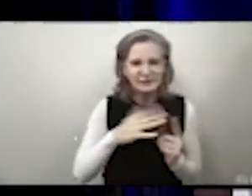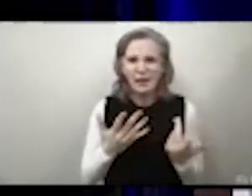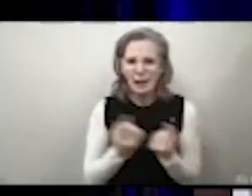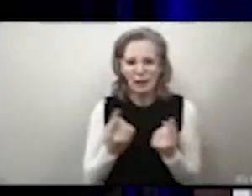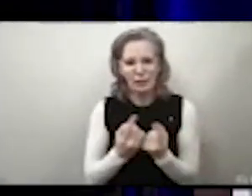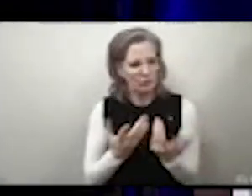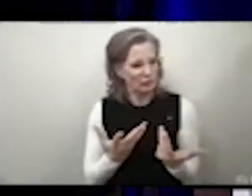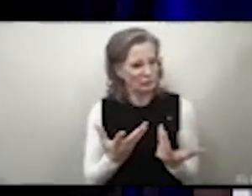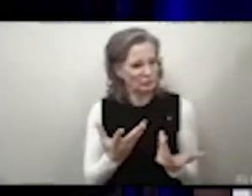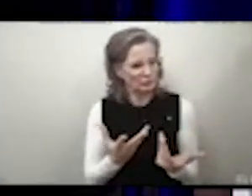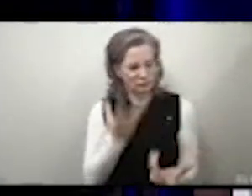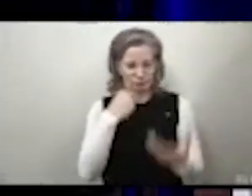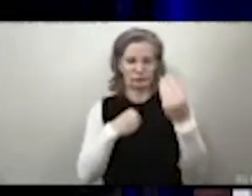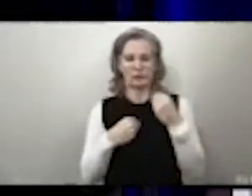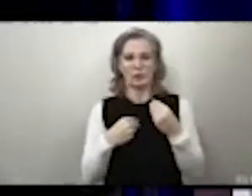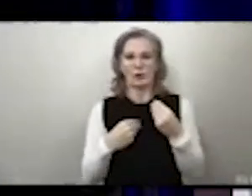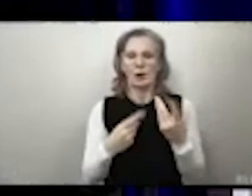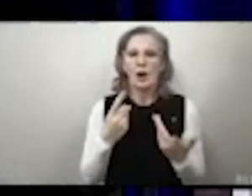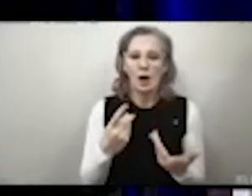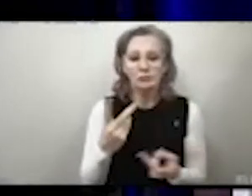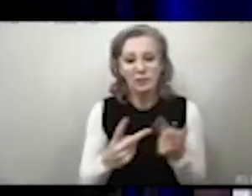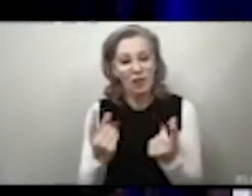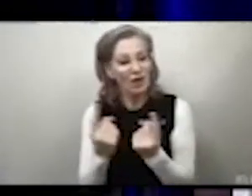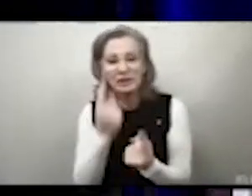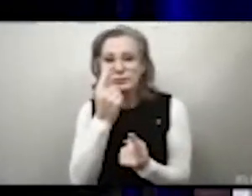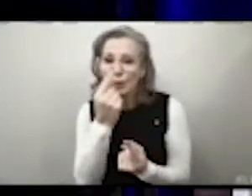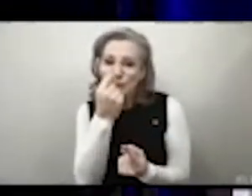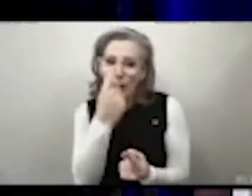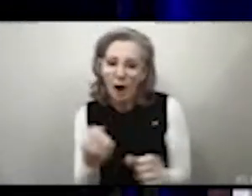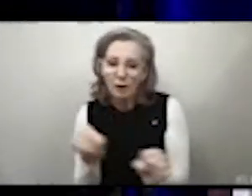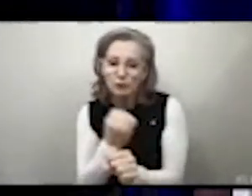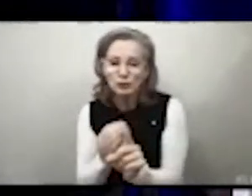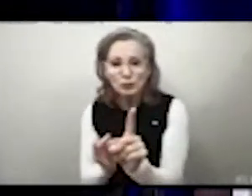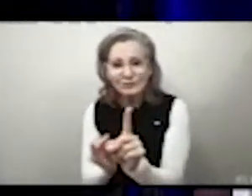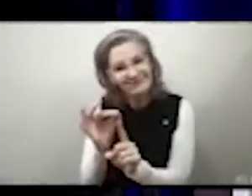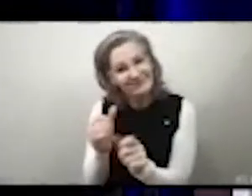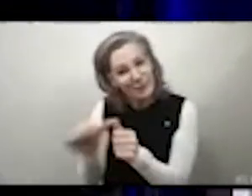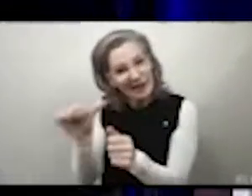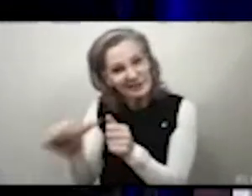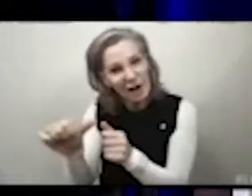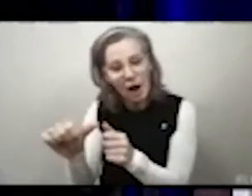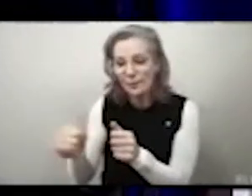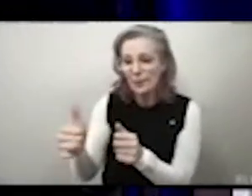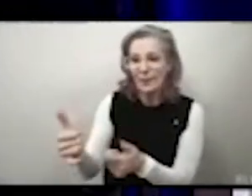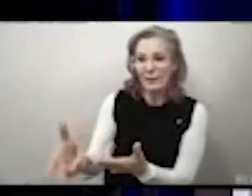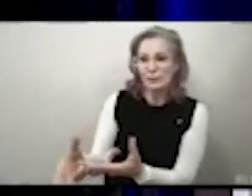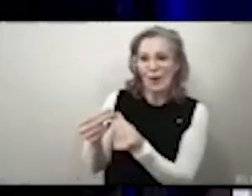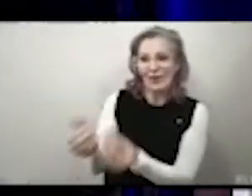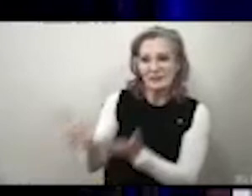better and could be initiated with the help of government and sometimes with the direct involvement of government. And sometimes simply with the